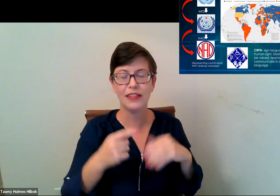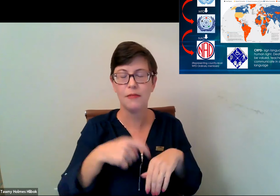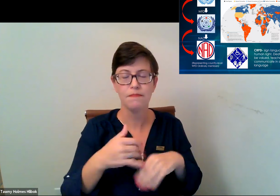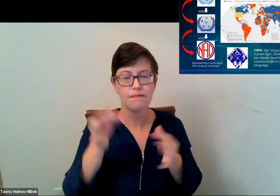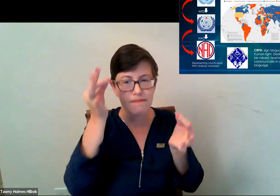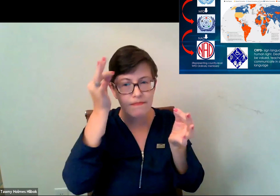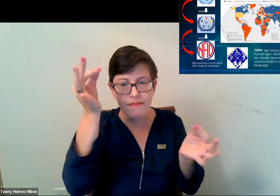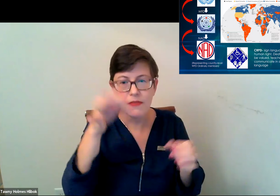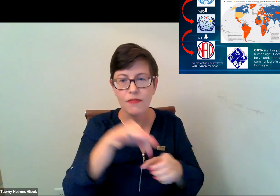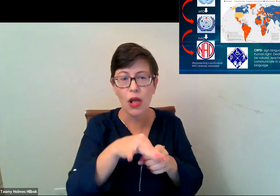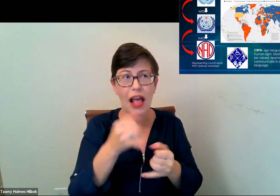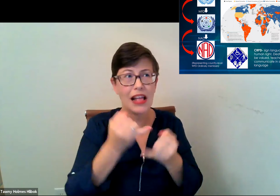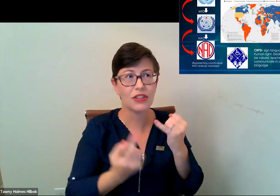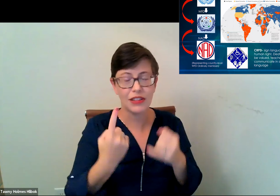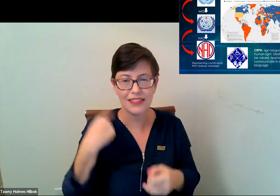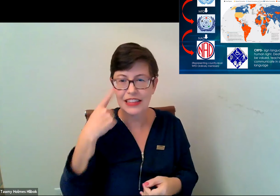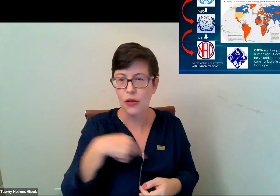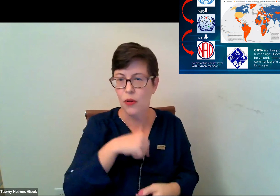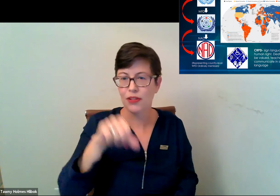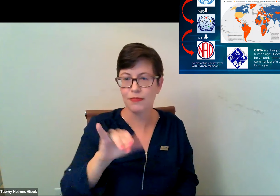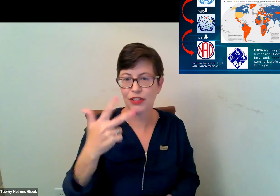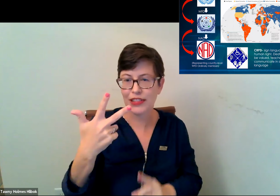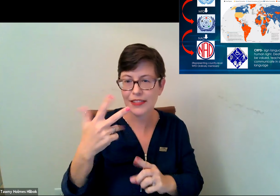there have been two attempts, but both times it just barely missed the vote